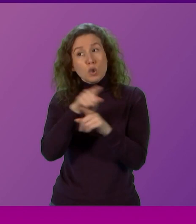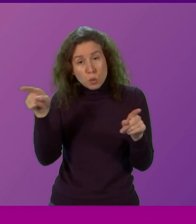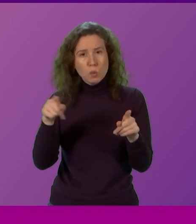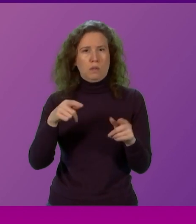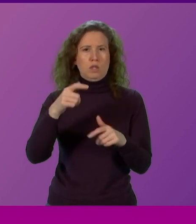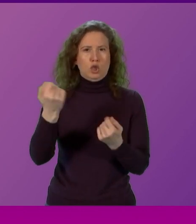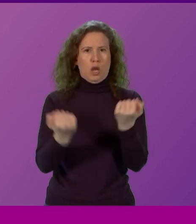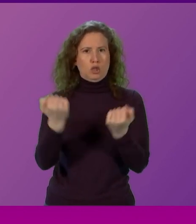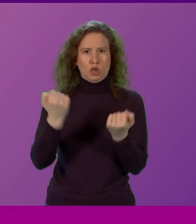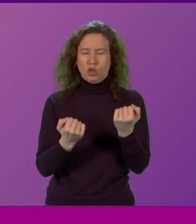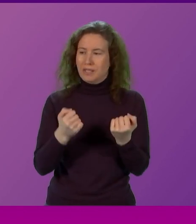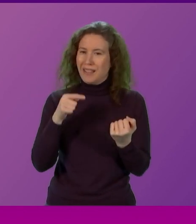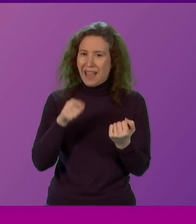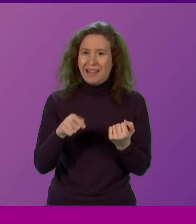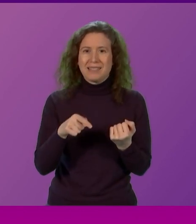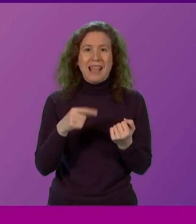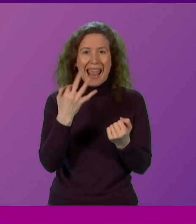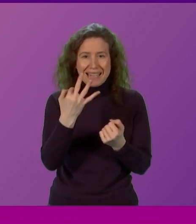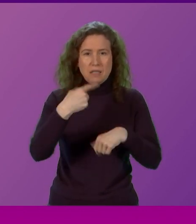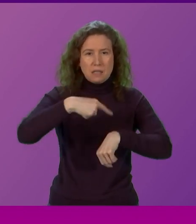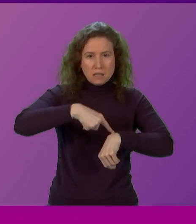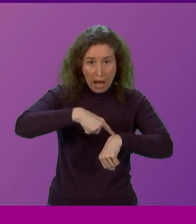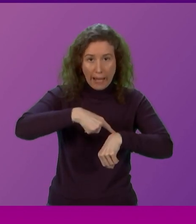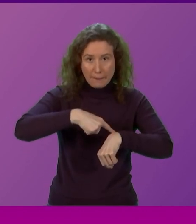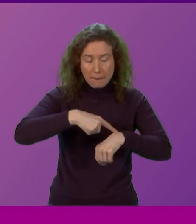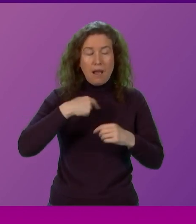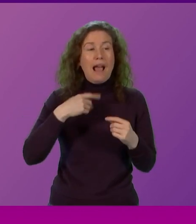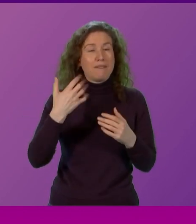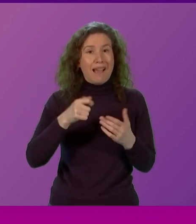on no fewer than eight occasions, and we have had eight landslide election victories.